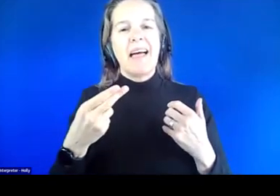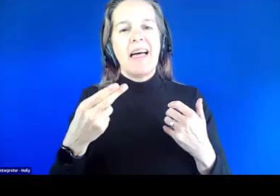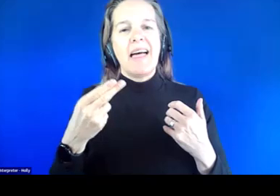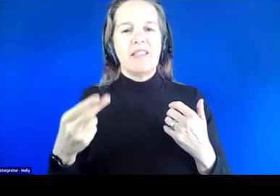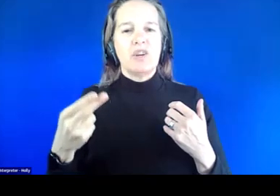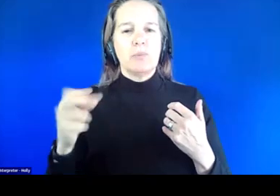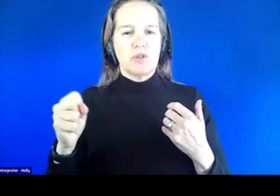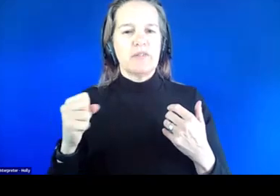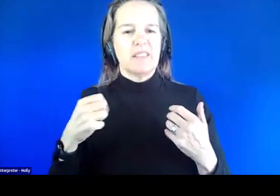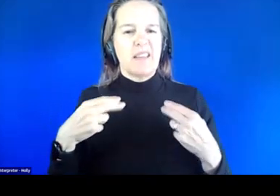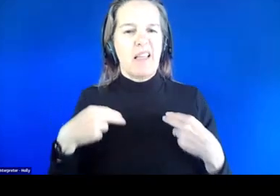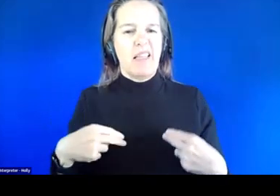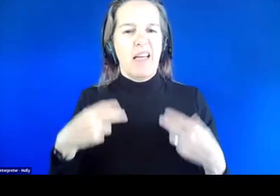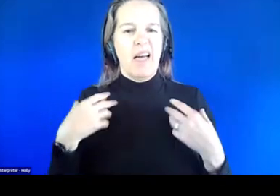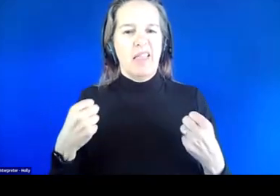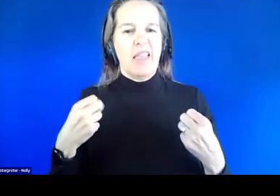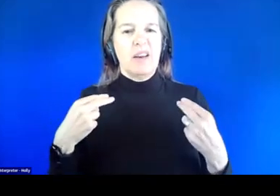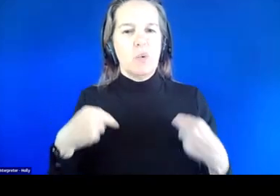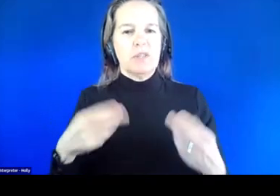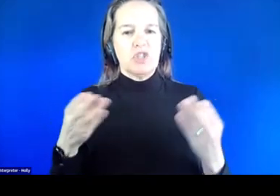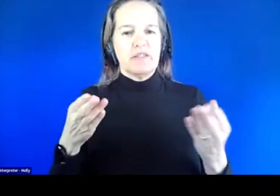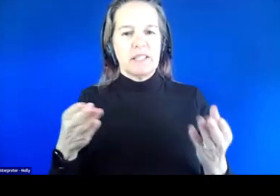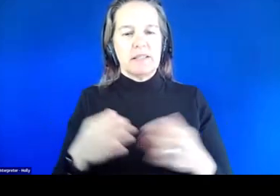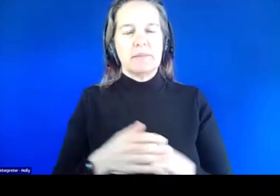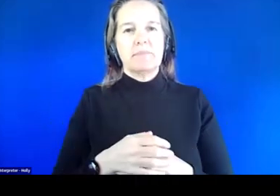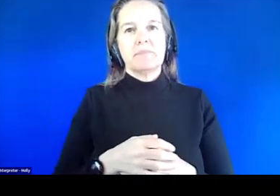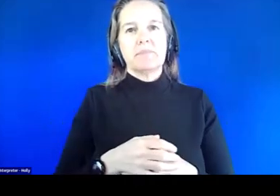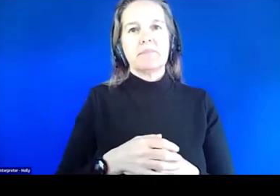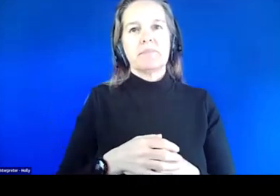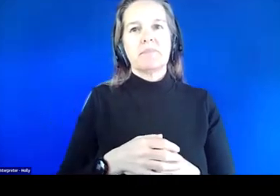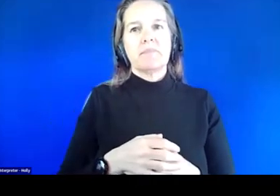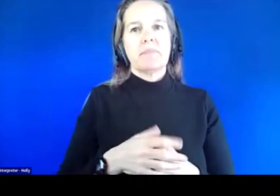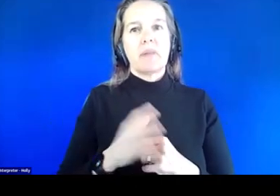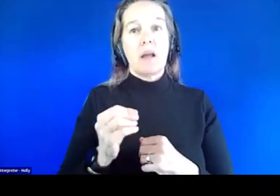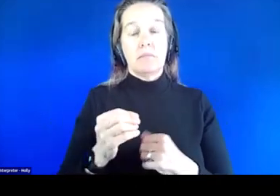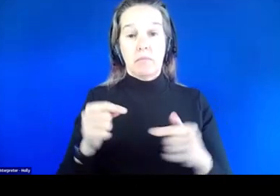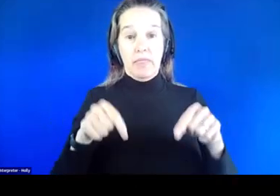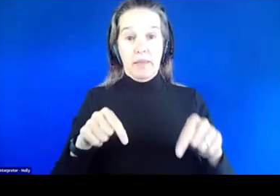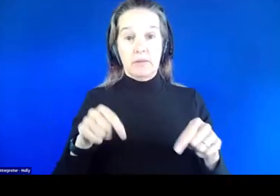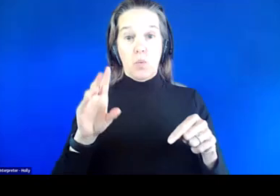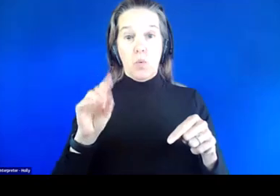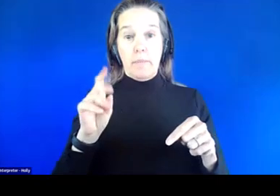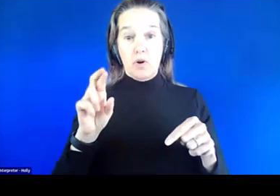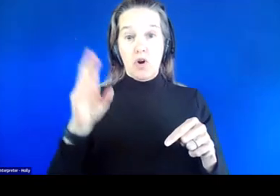the content in this webinar is the responsibility of of the authors and does not